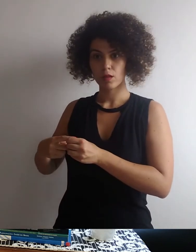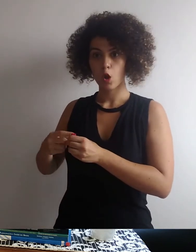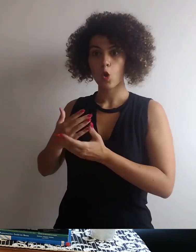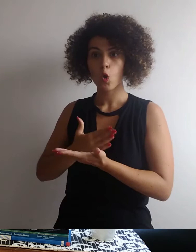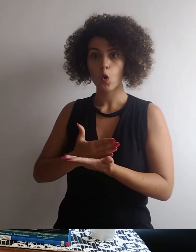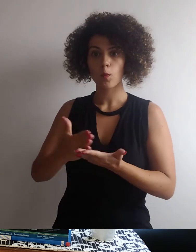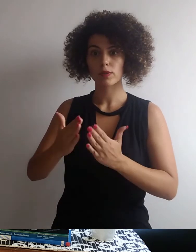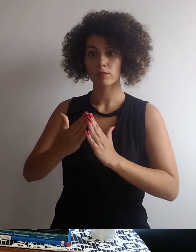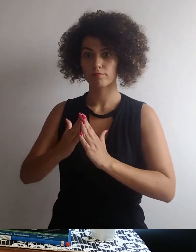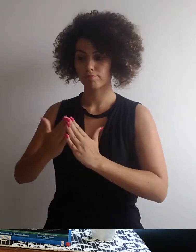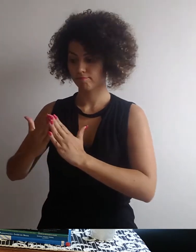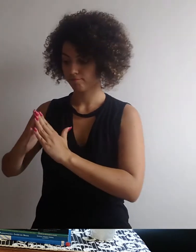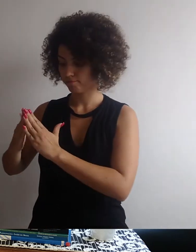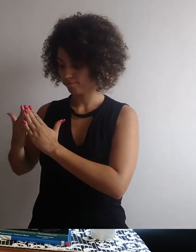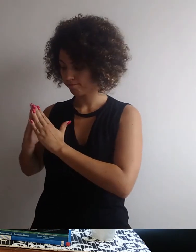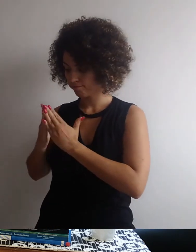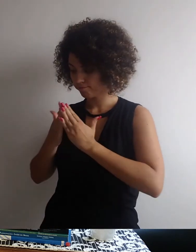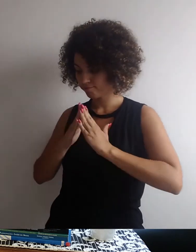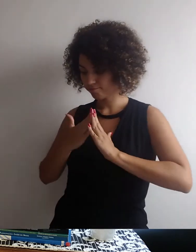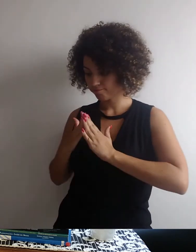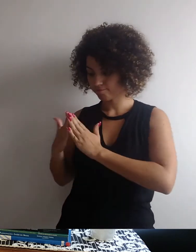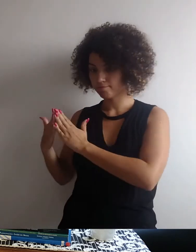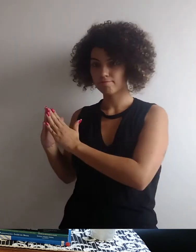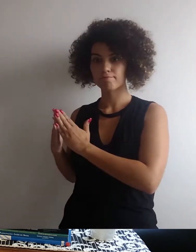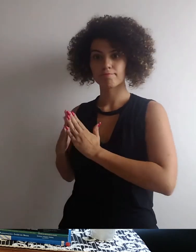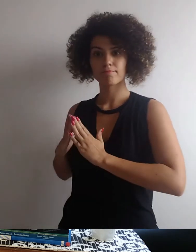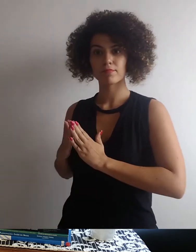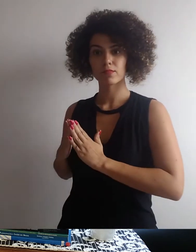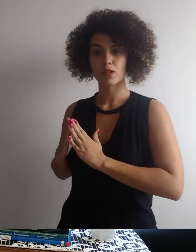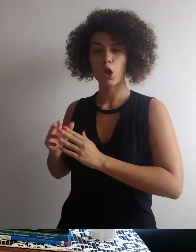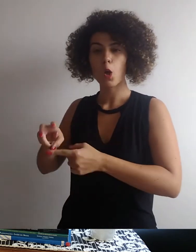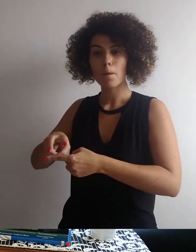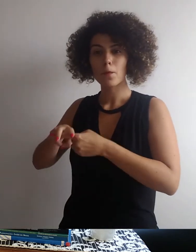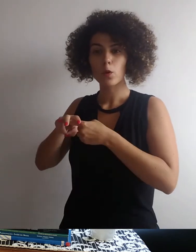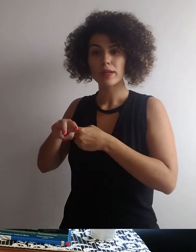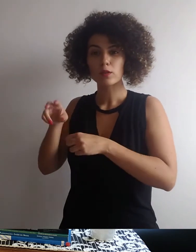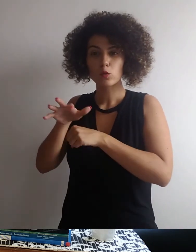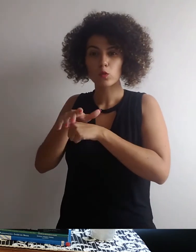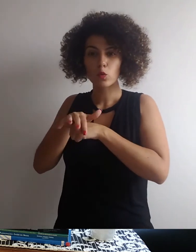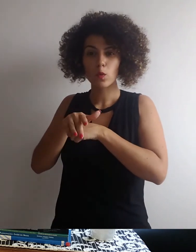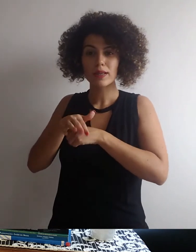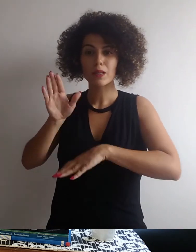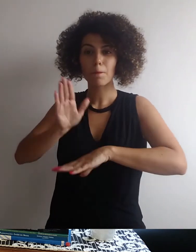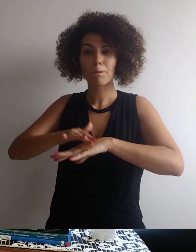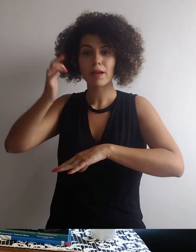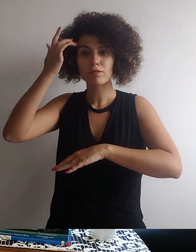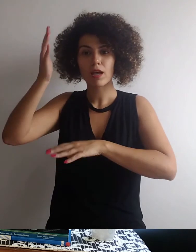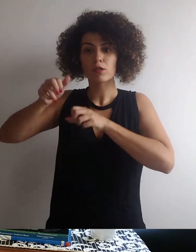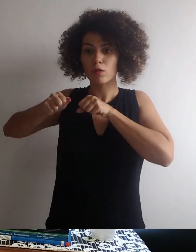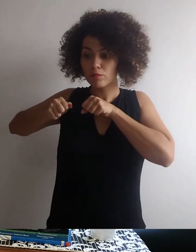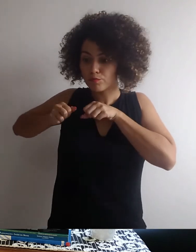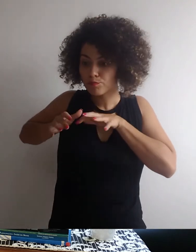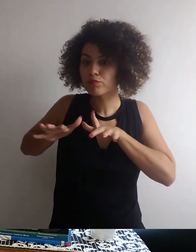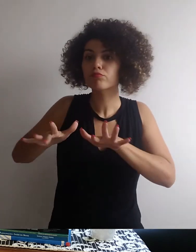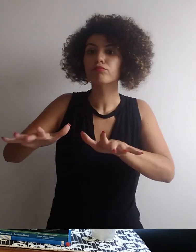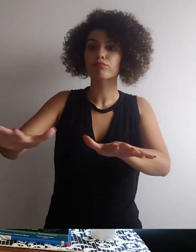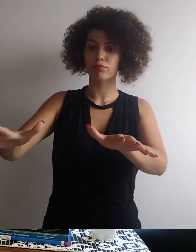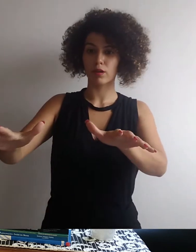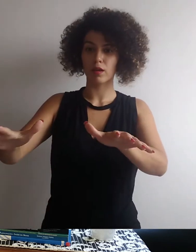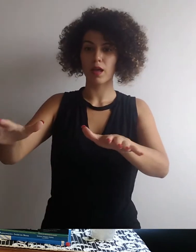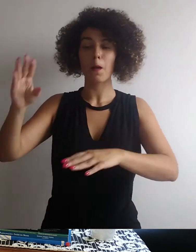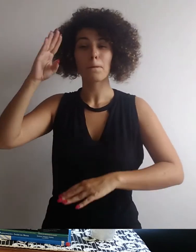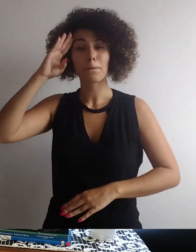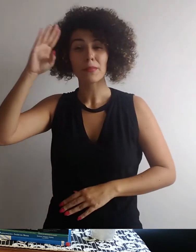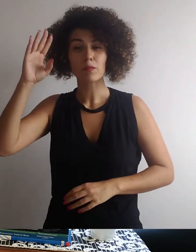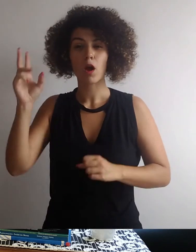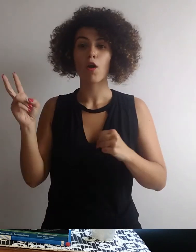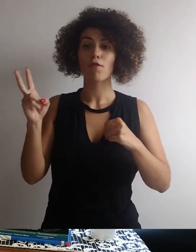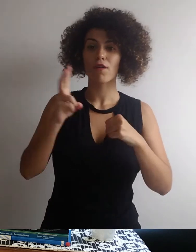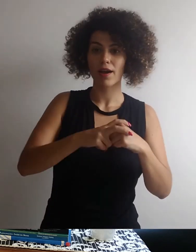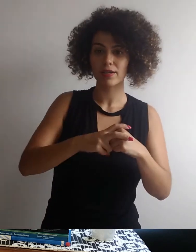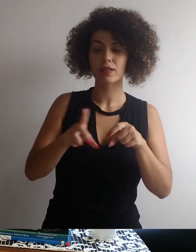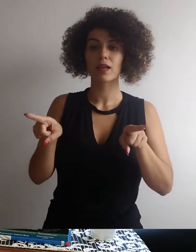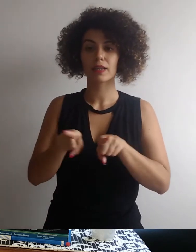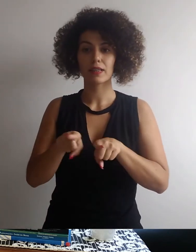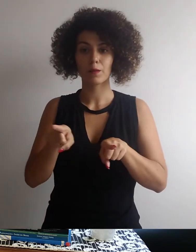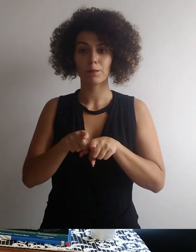agglomerates and, therefore, these diseases were more widespread, especially smallpox and